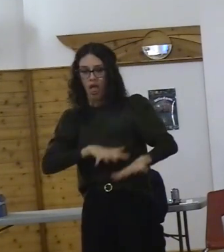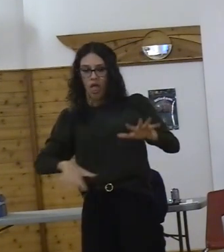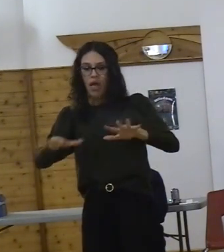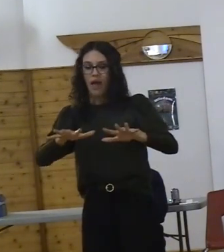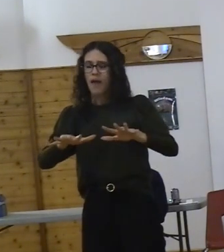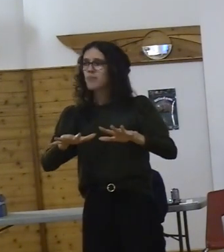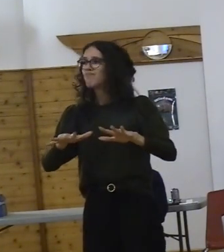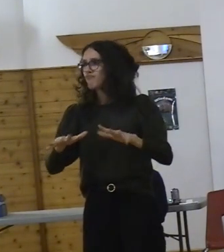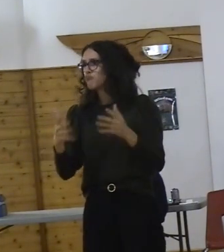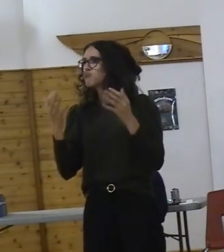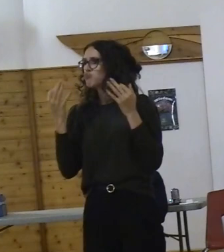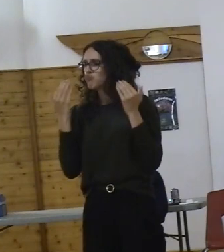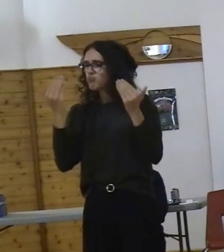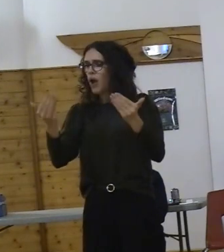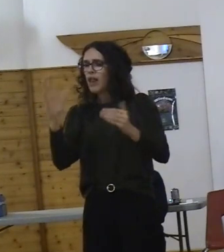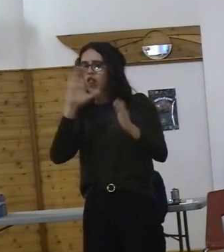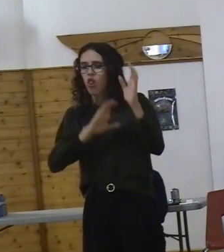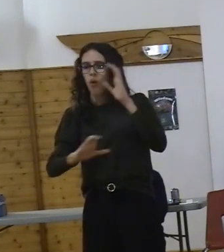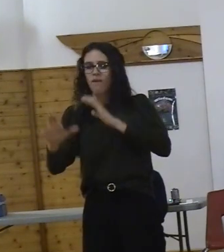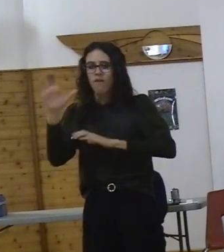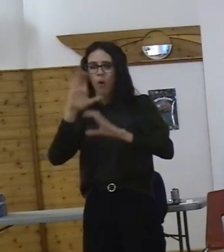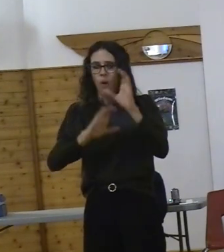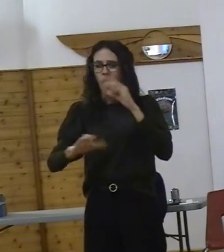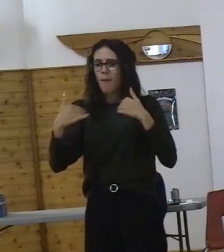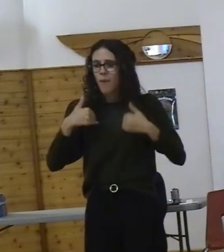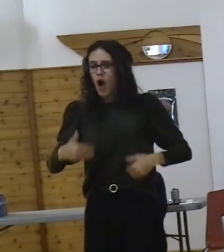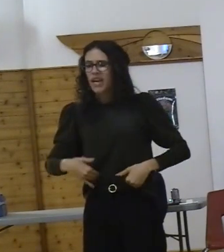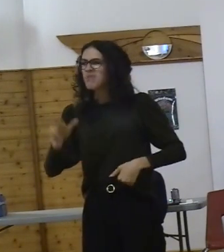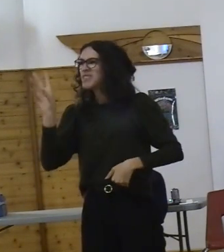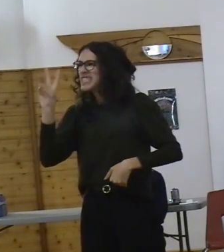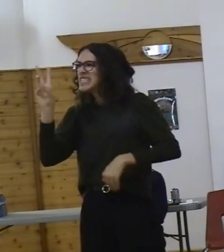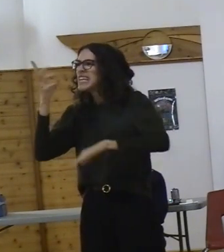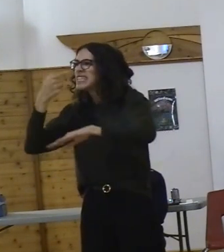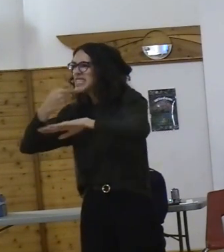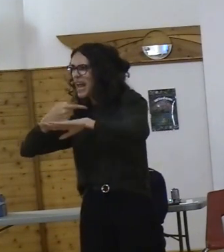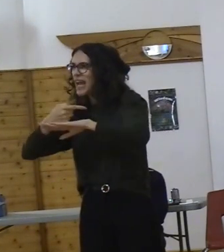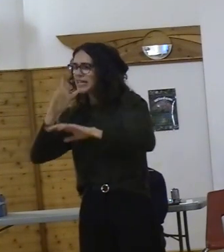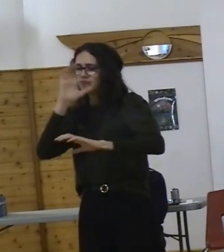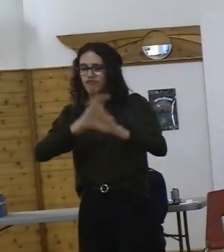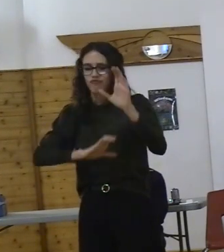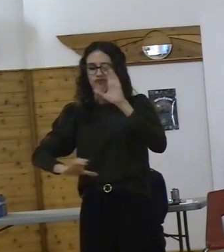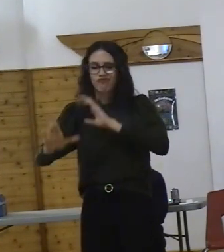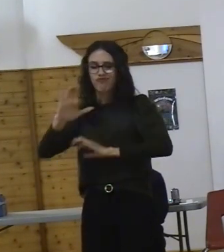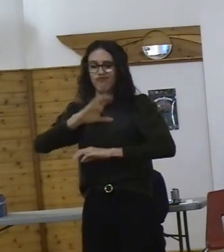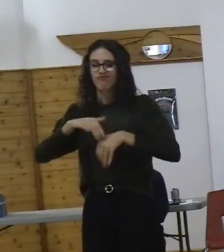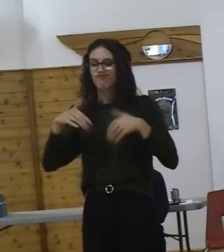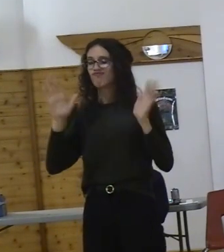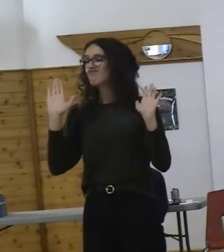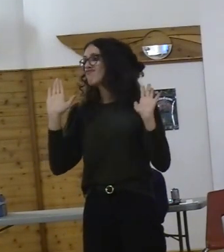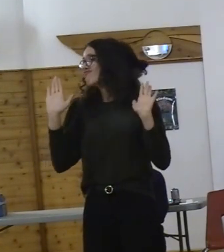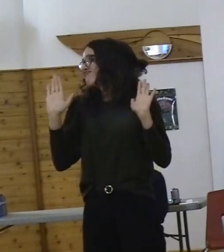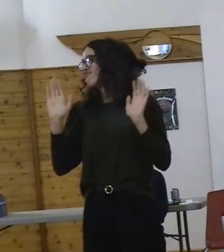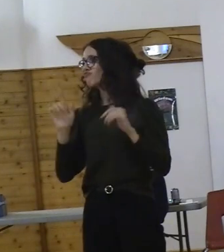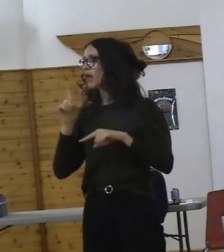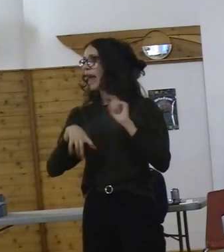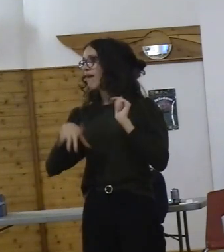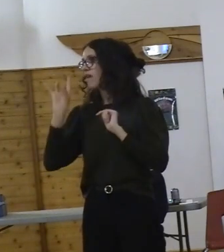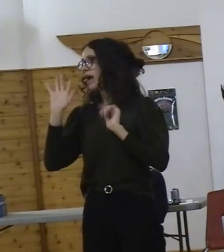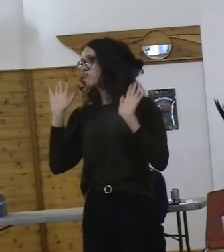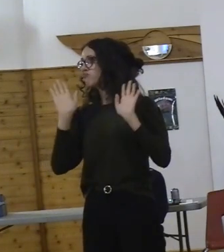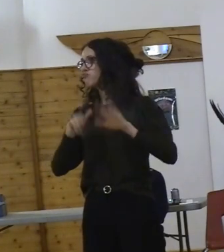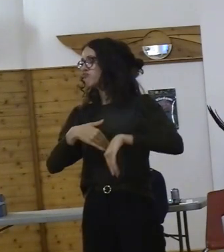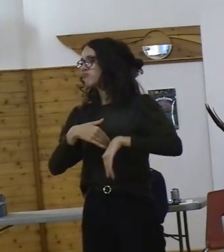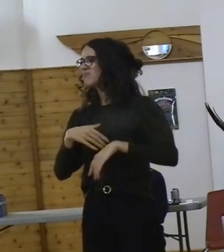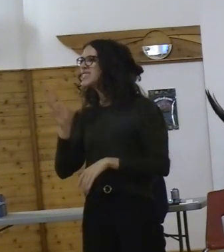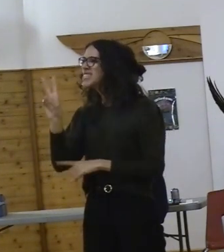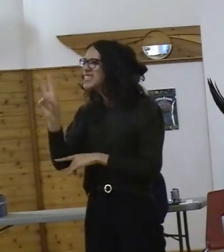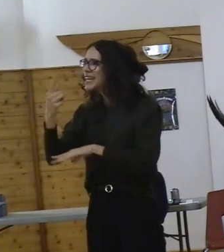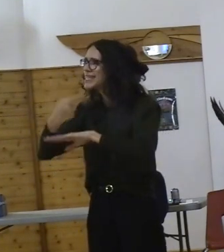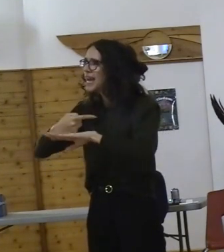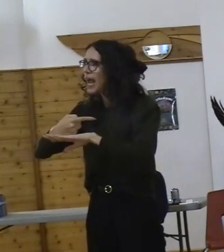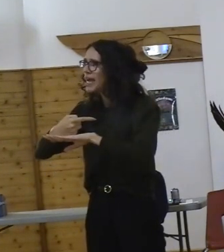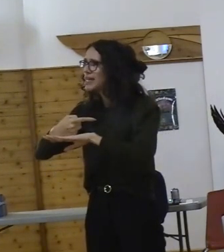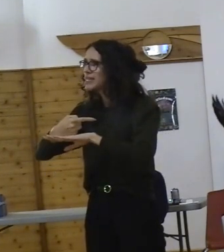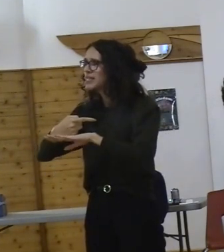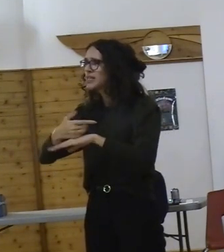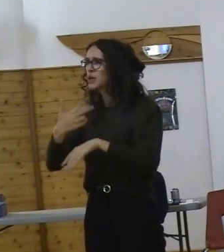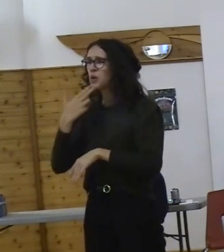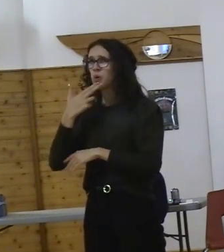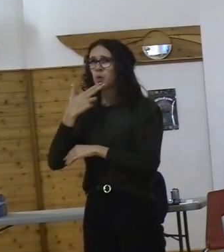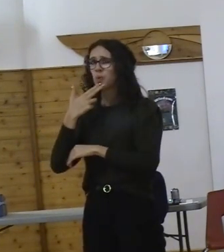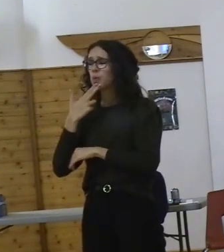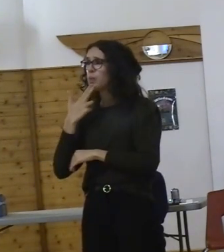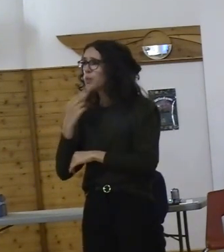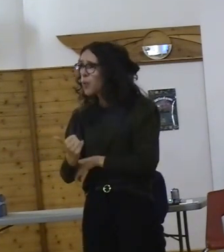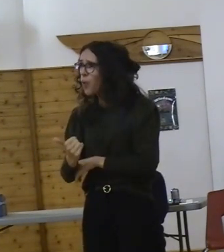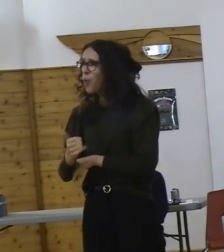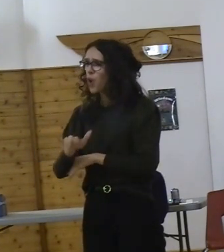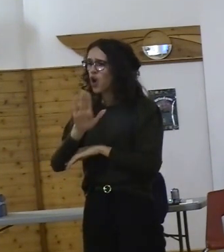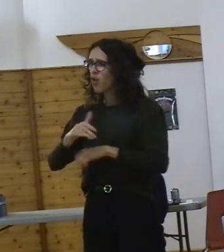Six days is a great injustice to the long life this woman should have lived, but instead it was cut short, not only by the hands of a monster, but by the hands of a government.